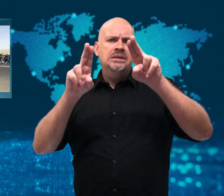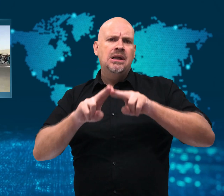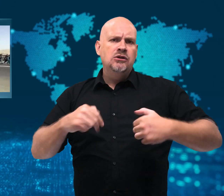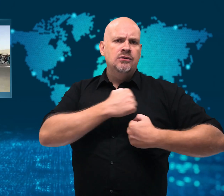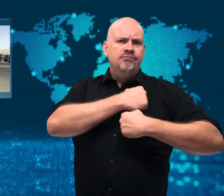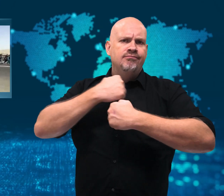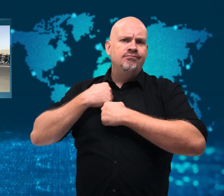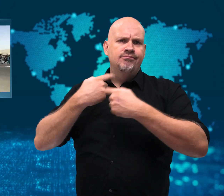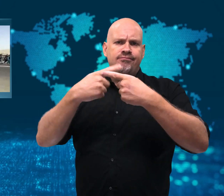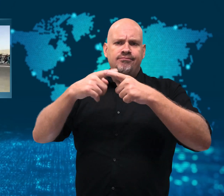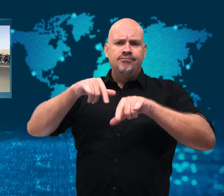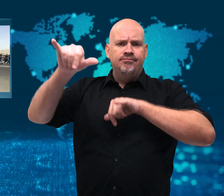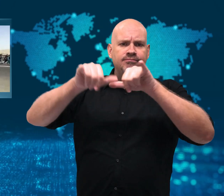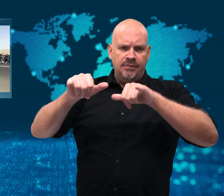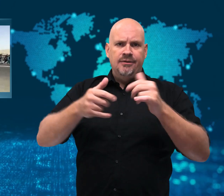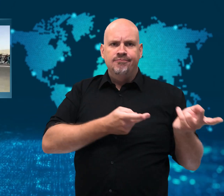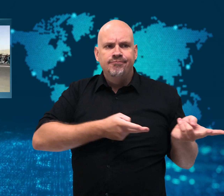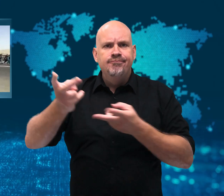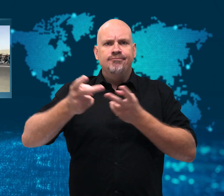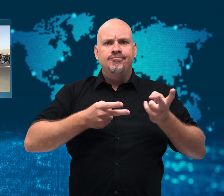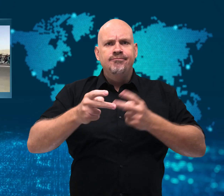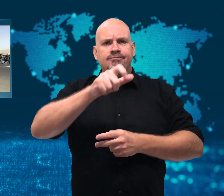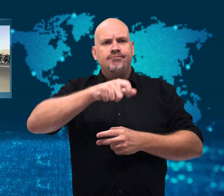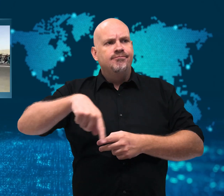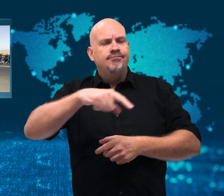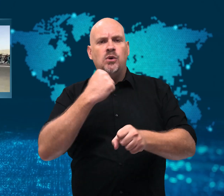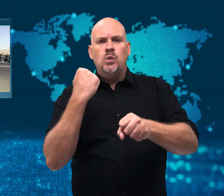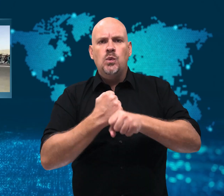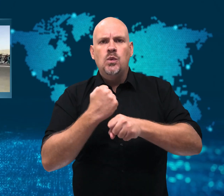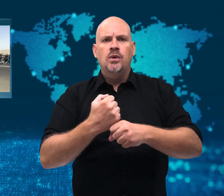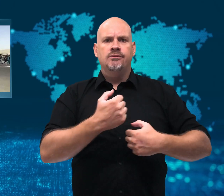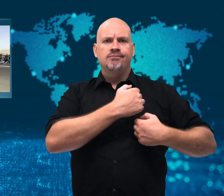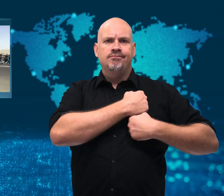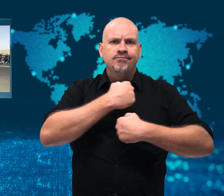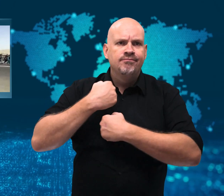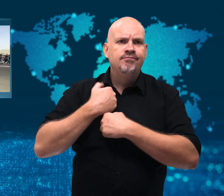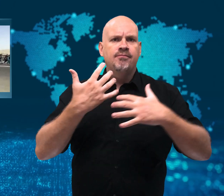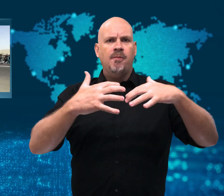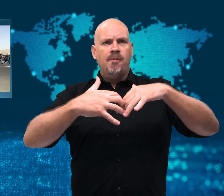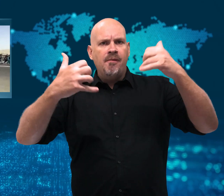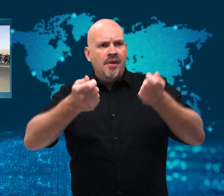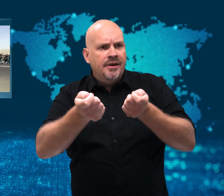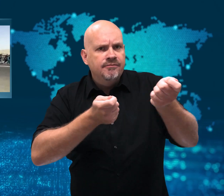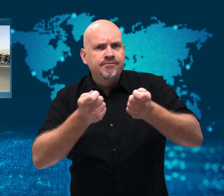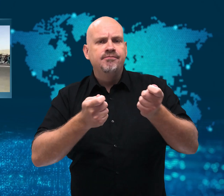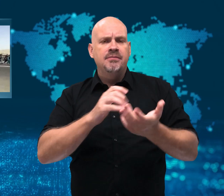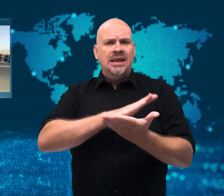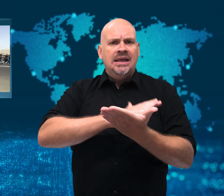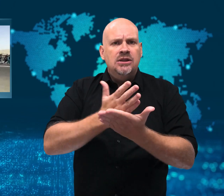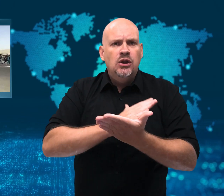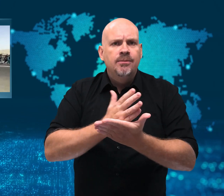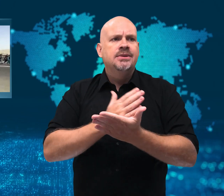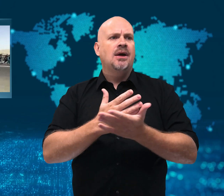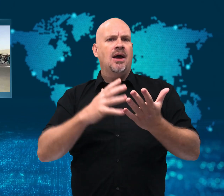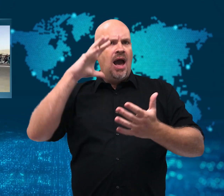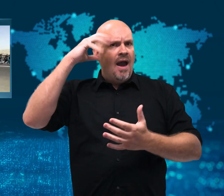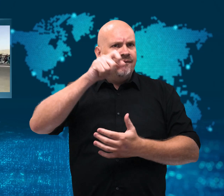and evacuating their nationals, governments, and interpreters.